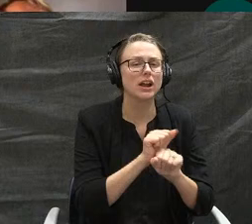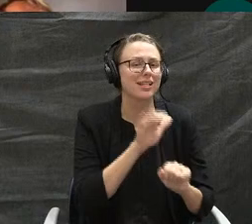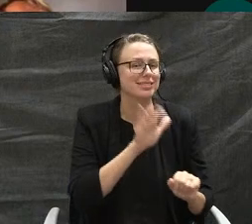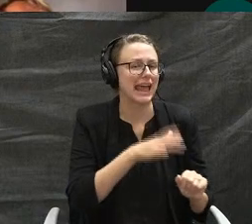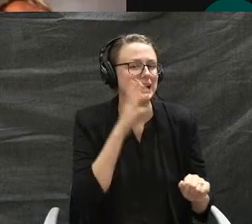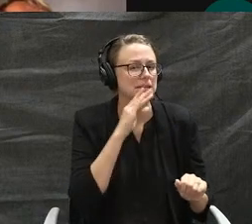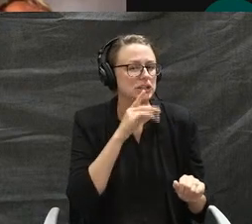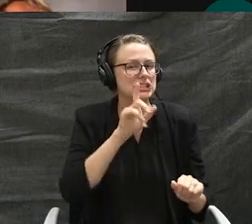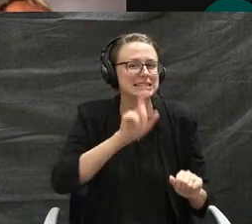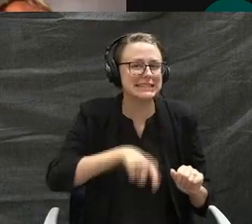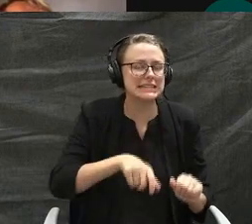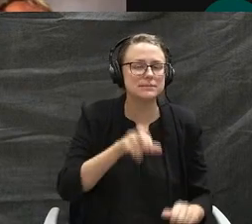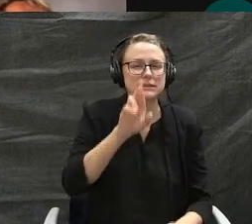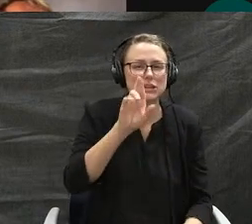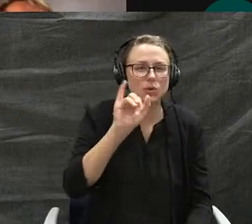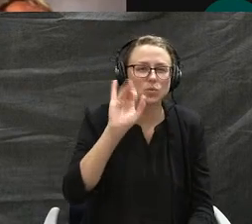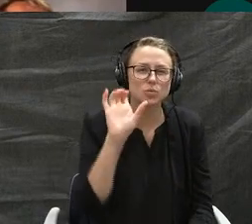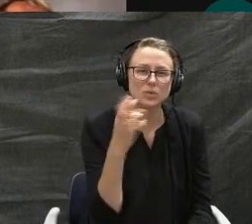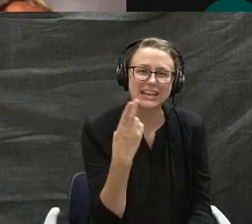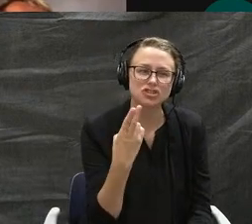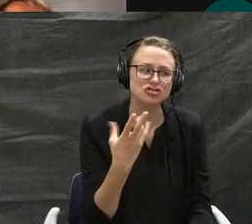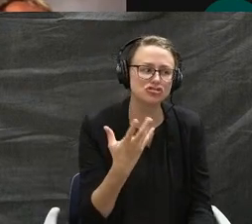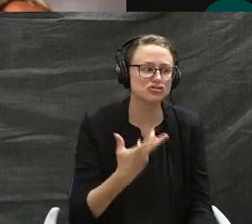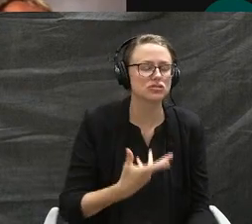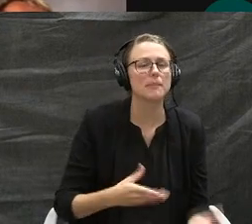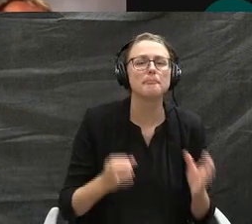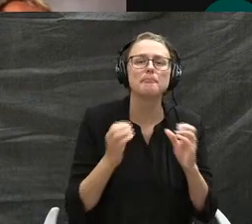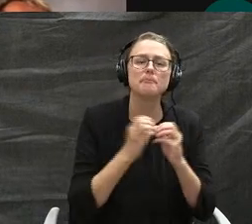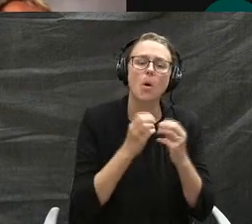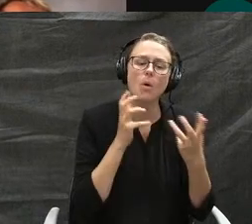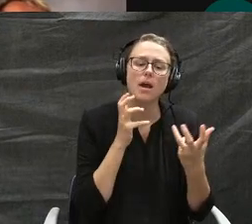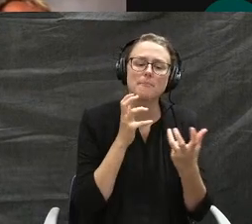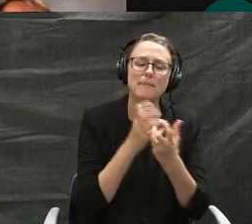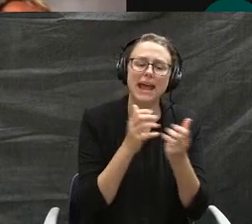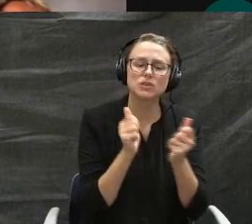aligned with what's happening in the classroom. Yet in that virtual setting.